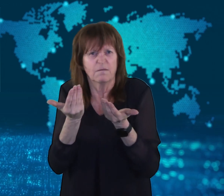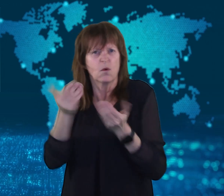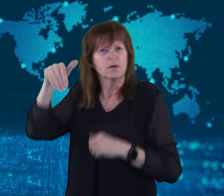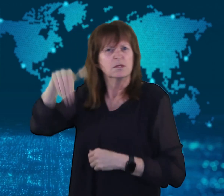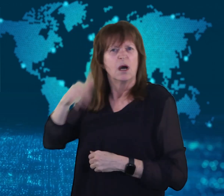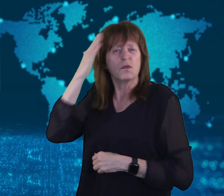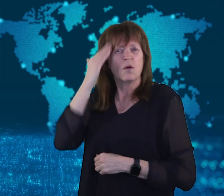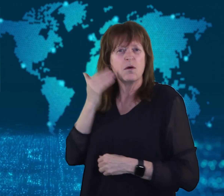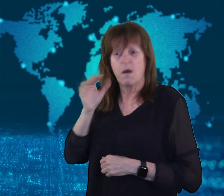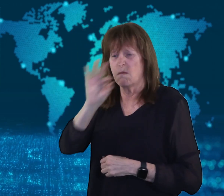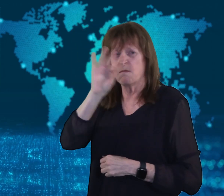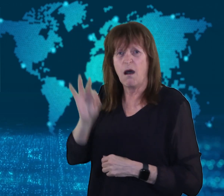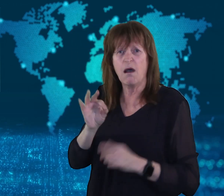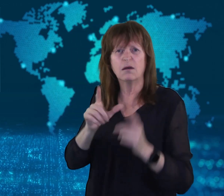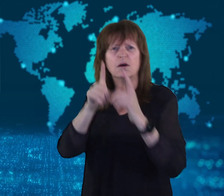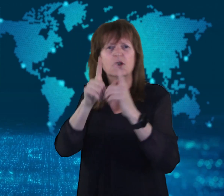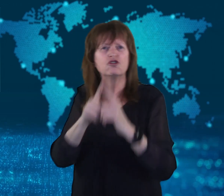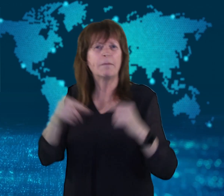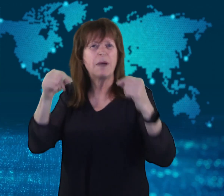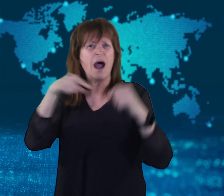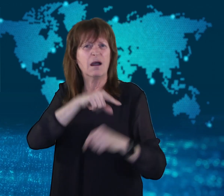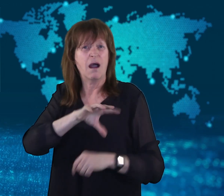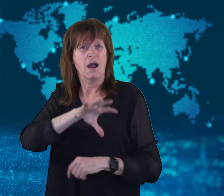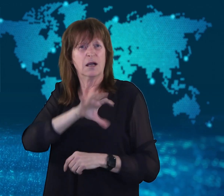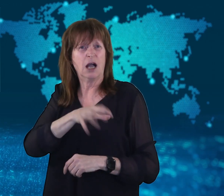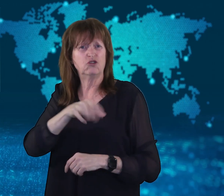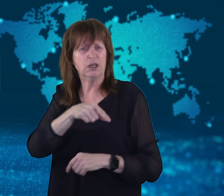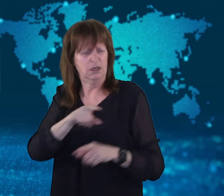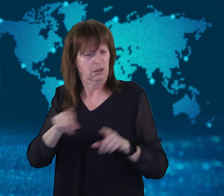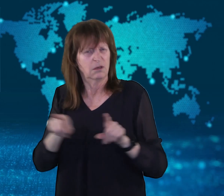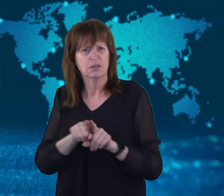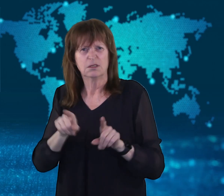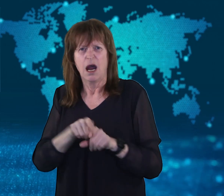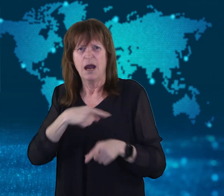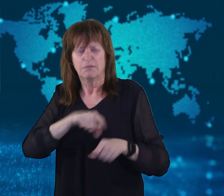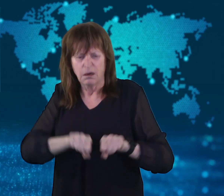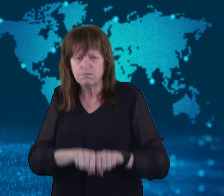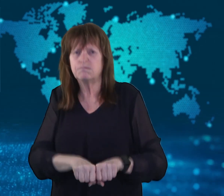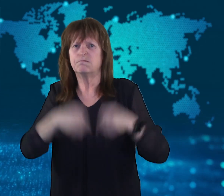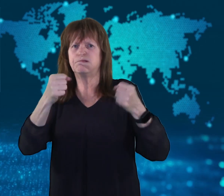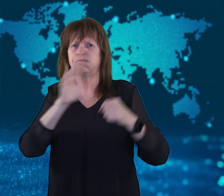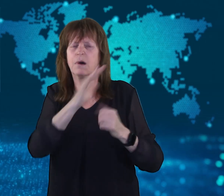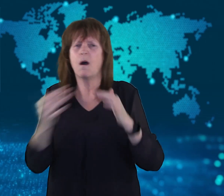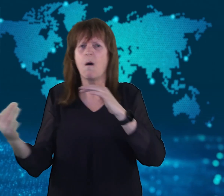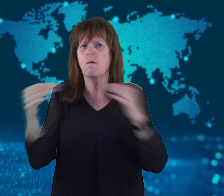Some called Monday a "day of shame" for South Korea because Japan,